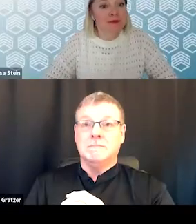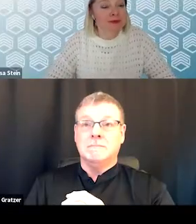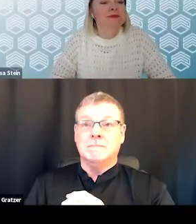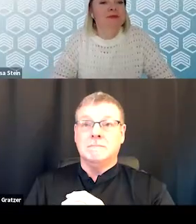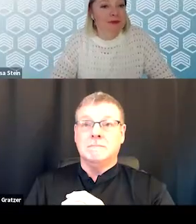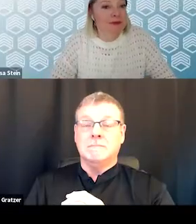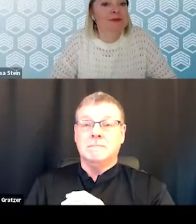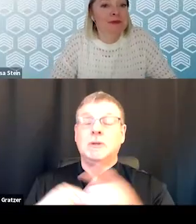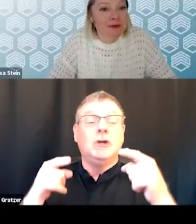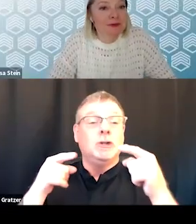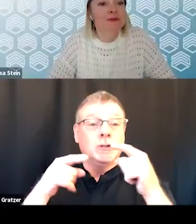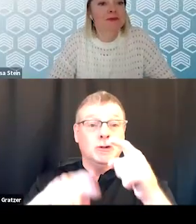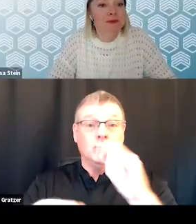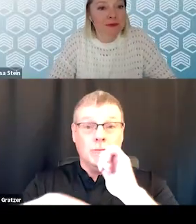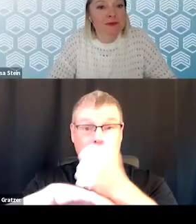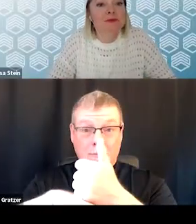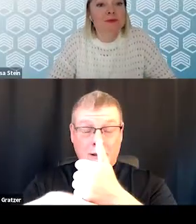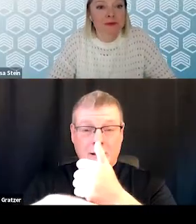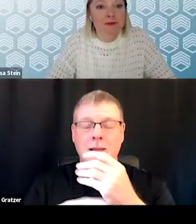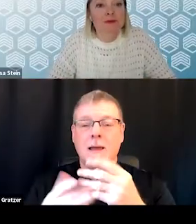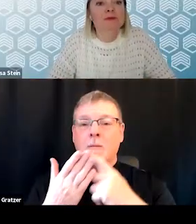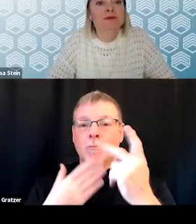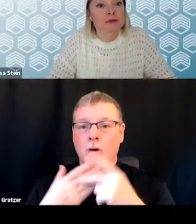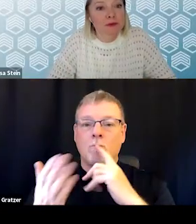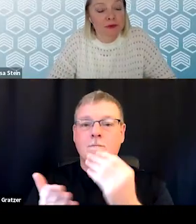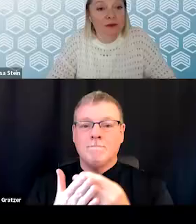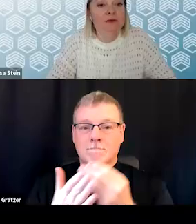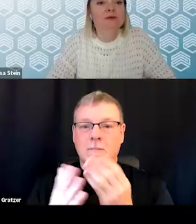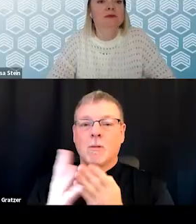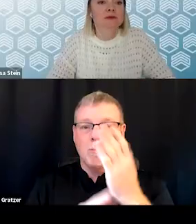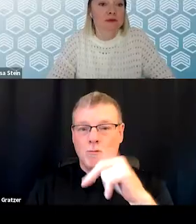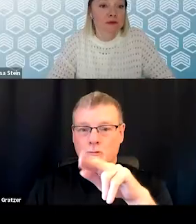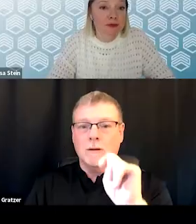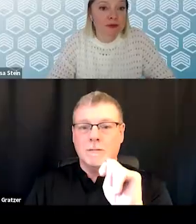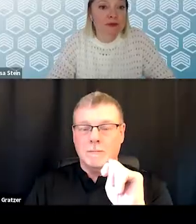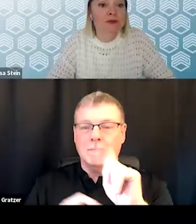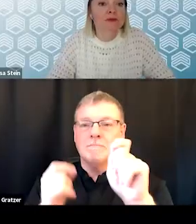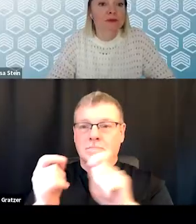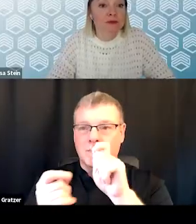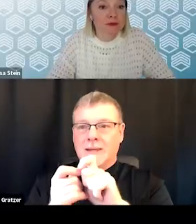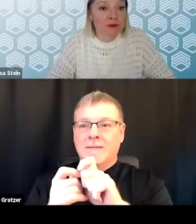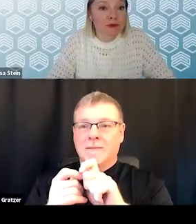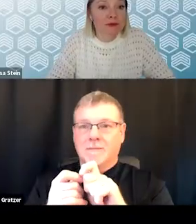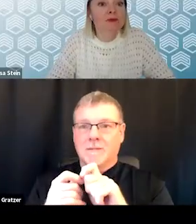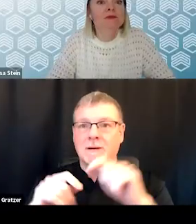our program was funded through a grant that's specific here in Denver.